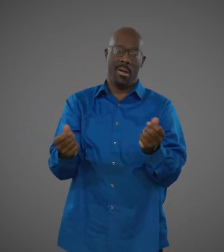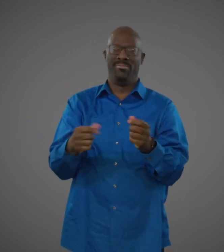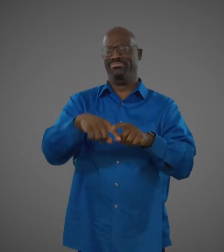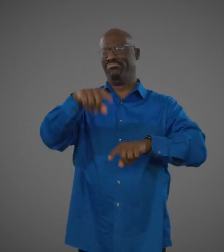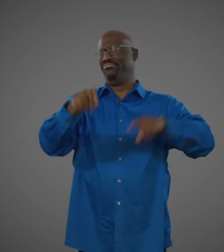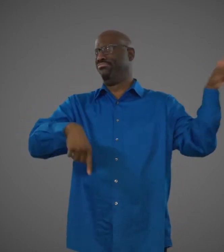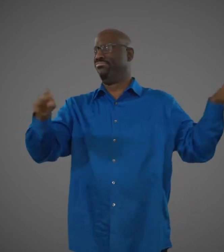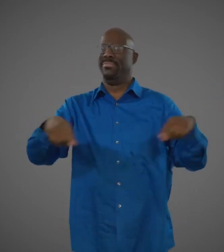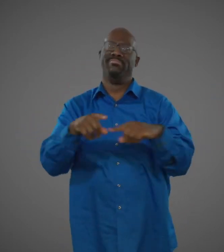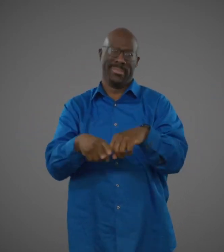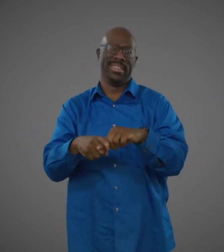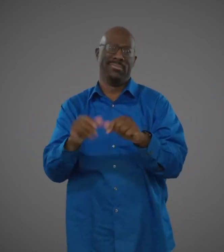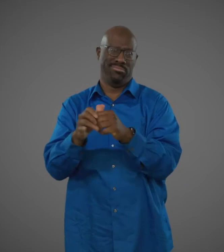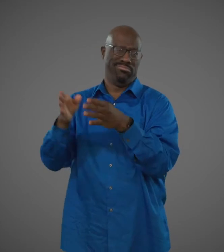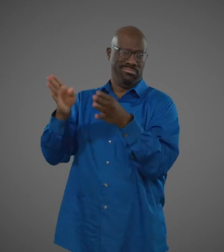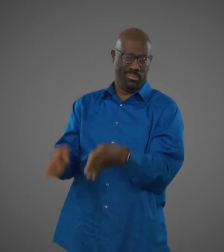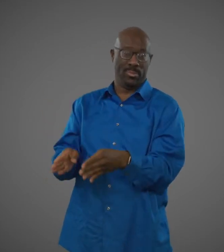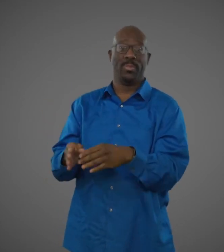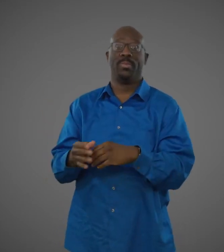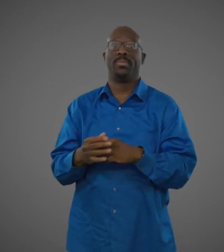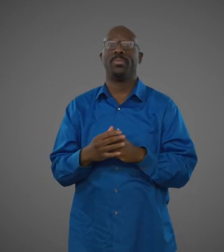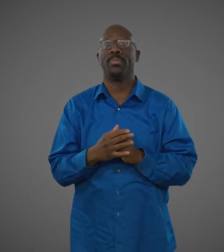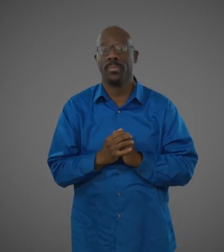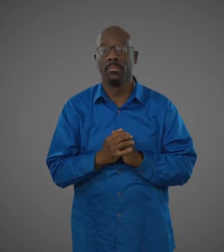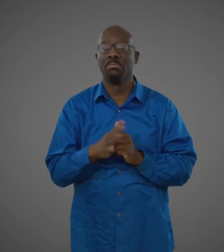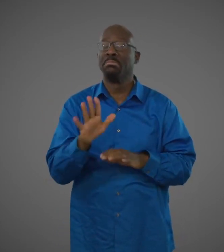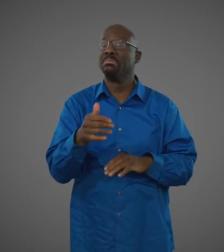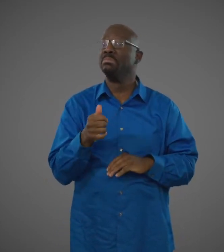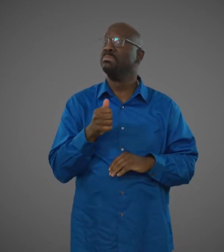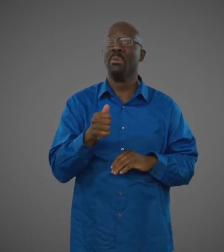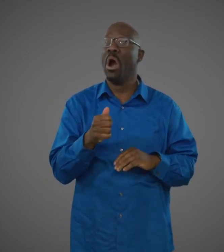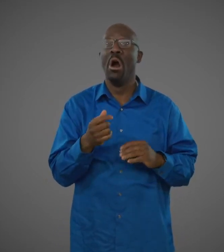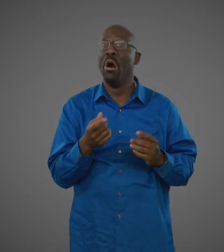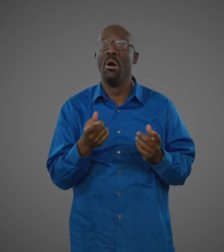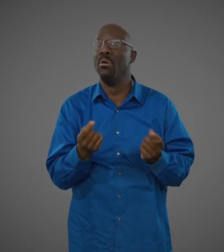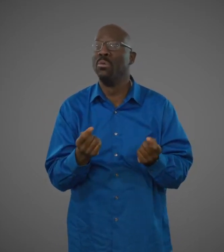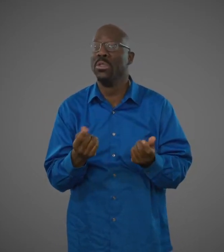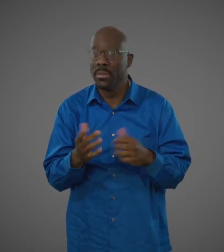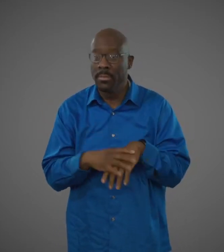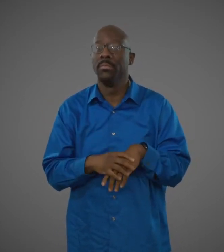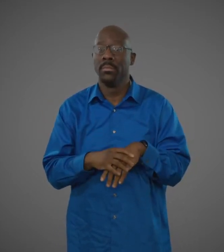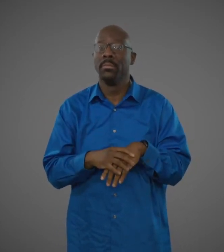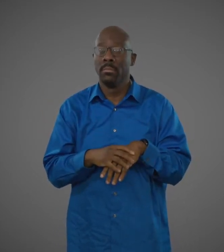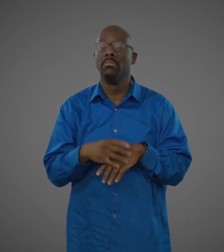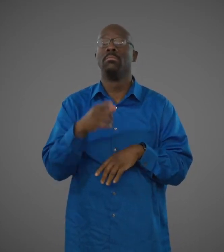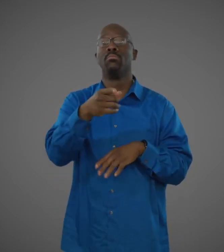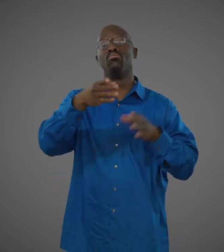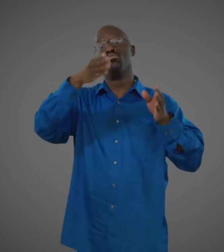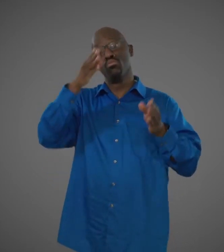It really depends on the individual. One important thing to remember is